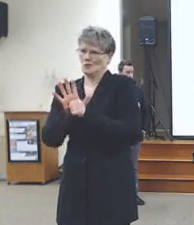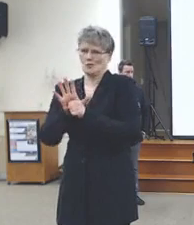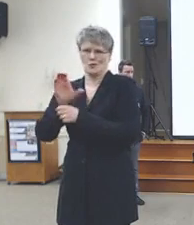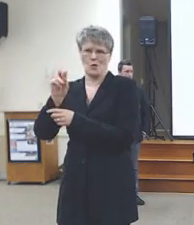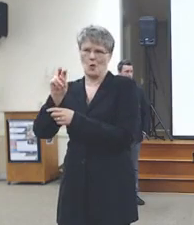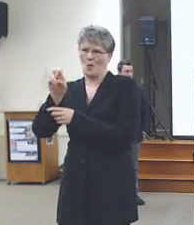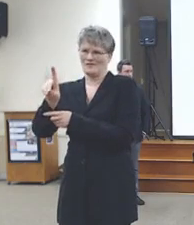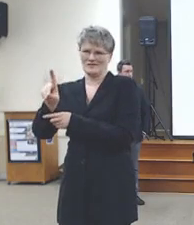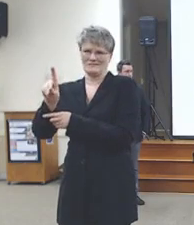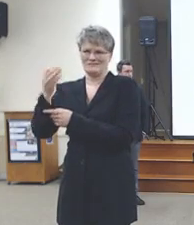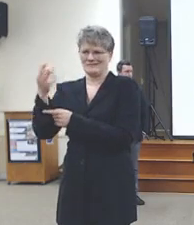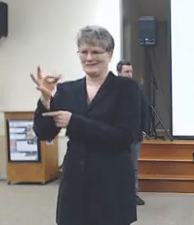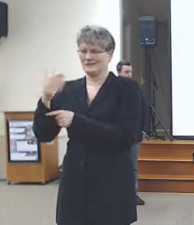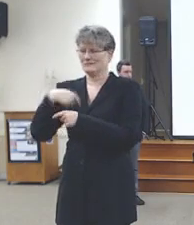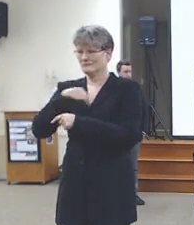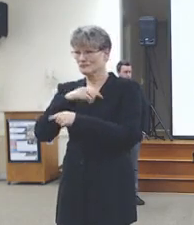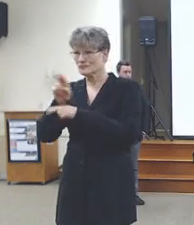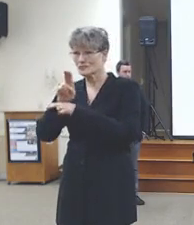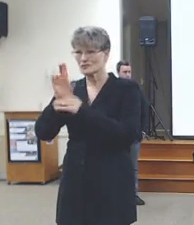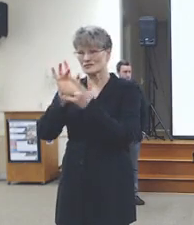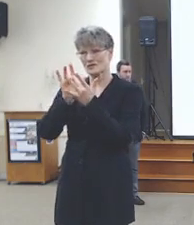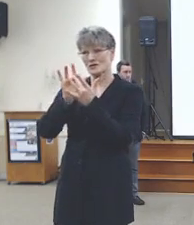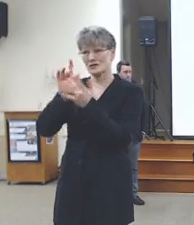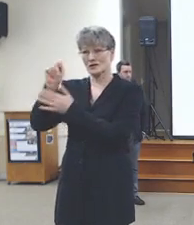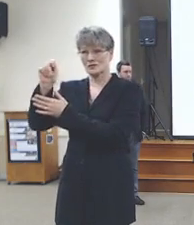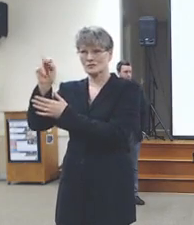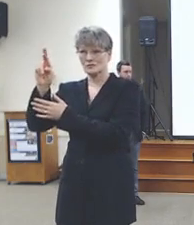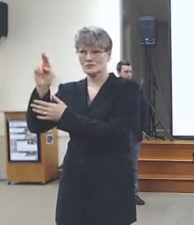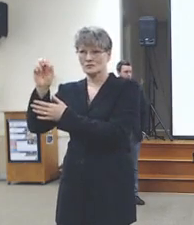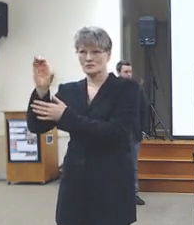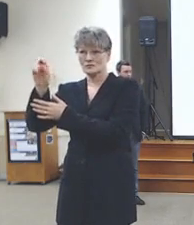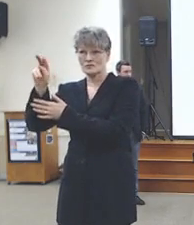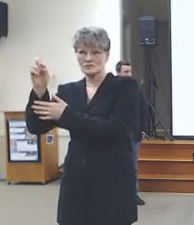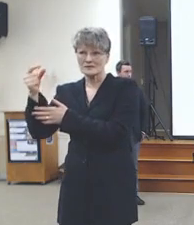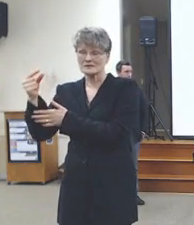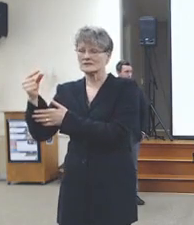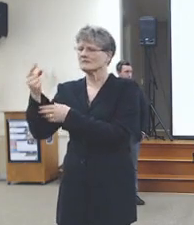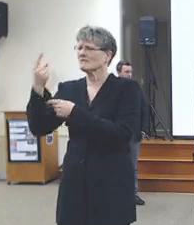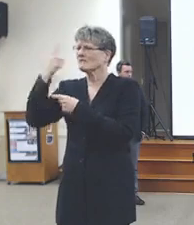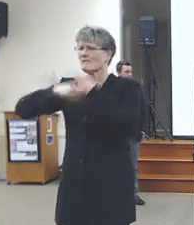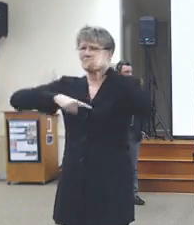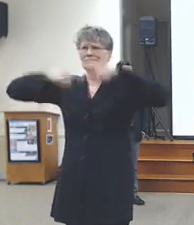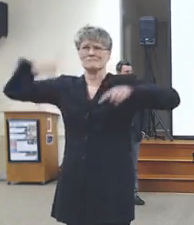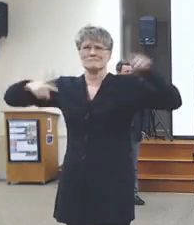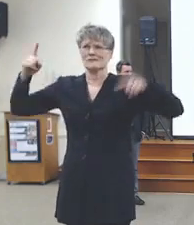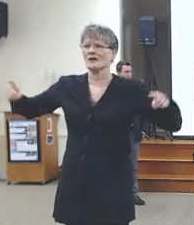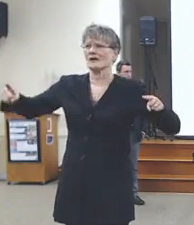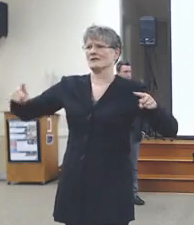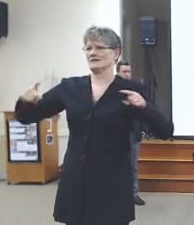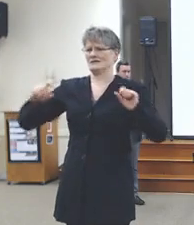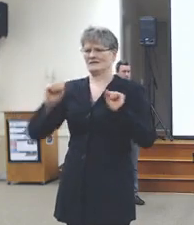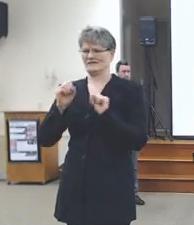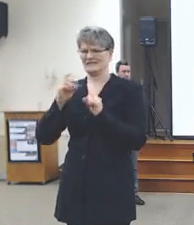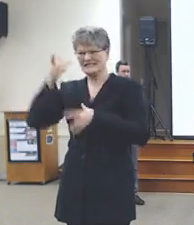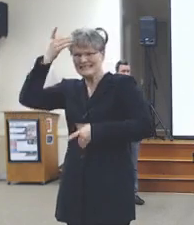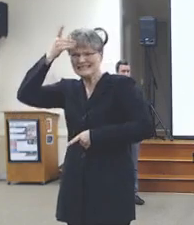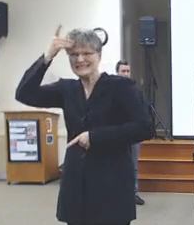contact tracing for all kinds of communicable diseases that that occur in our community. So, this isn't a new process for us it's just a new you know